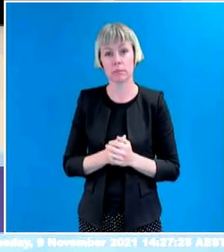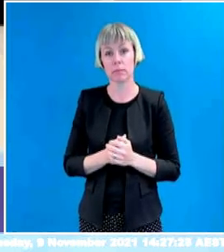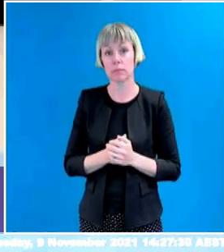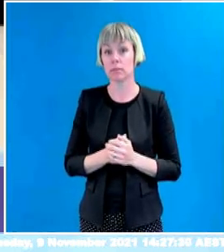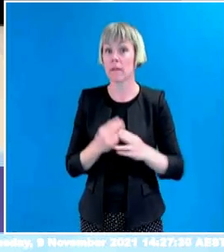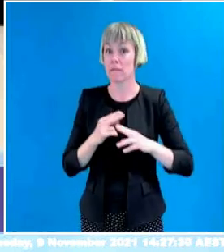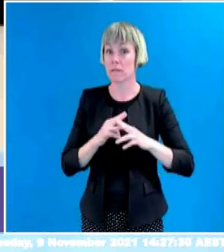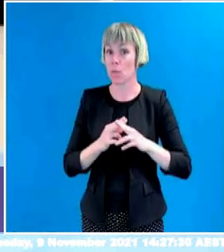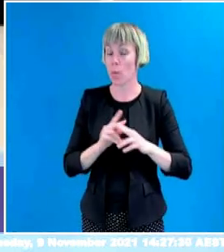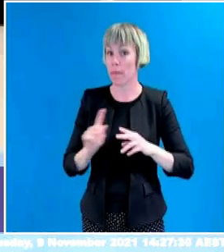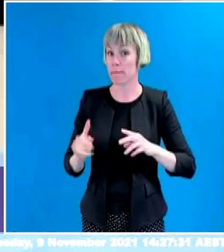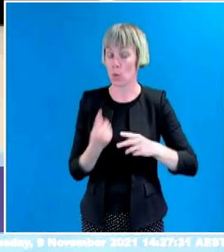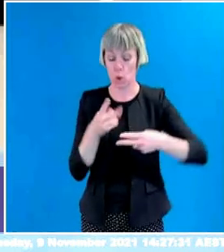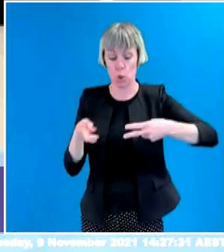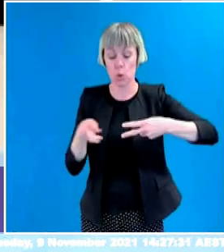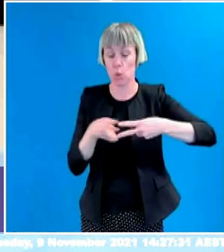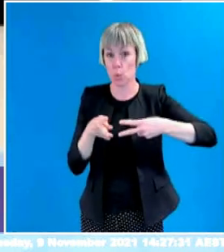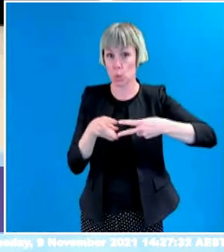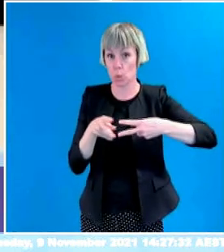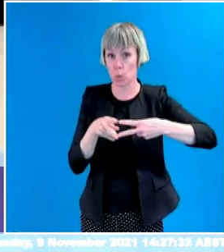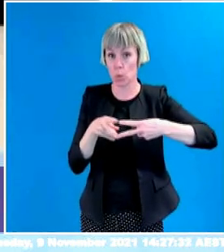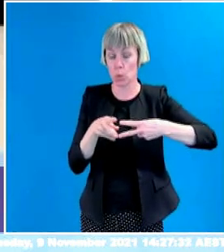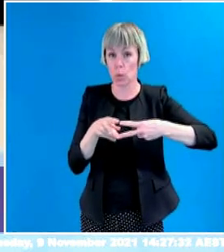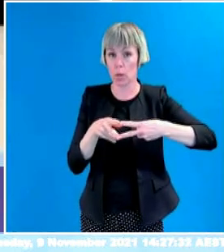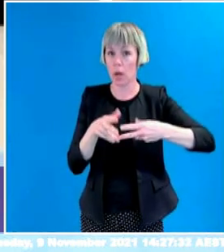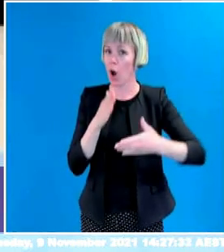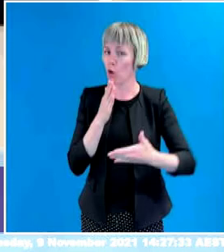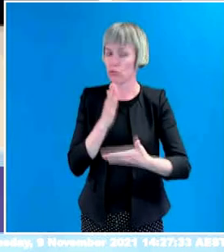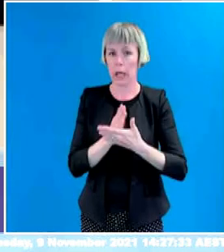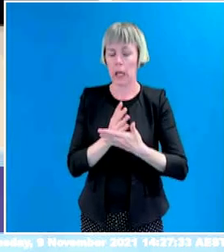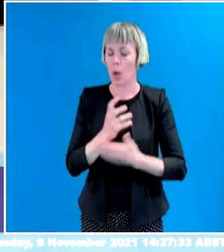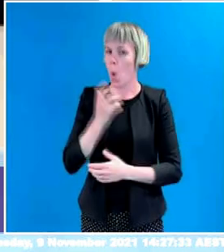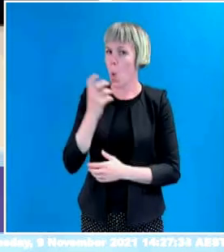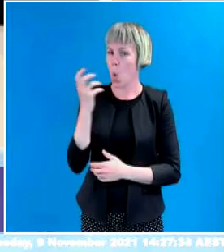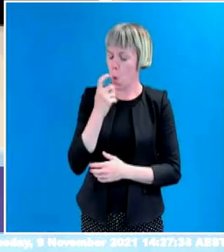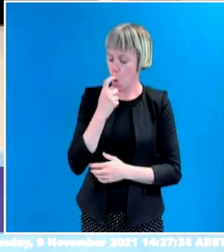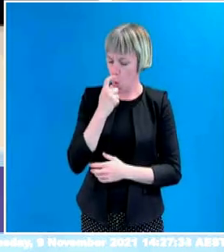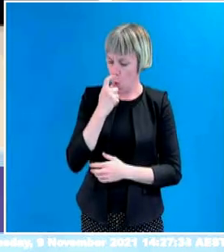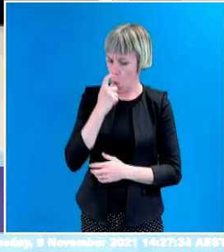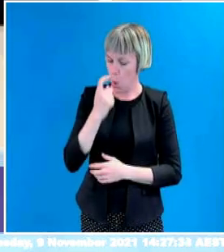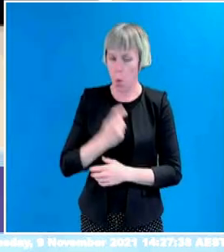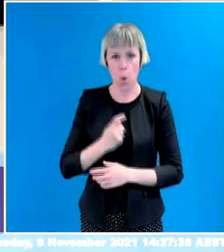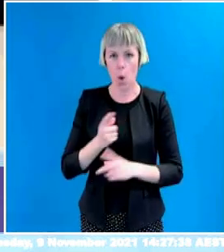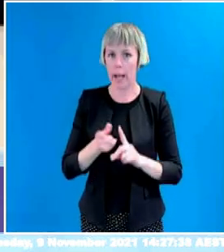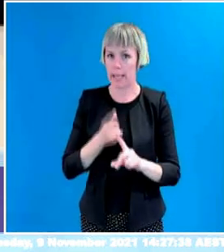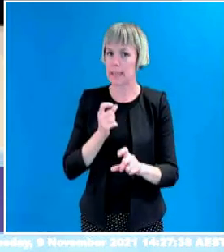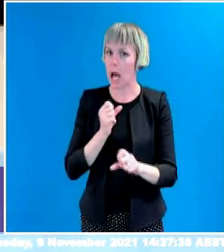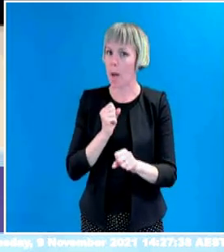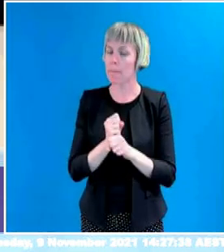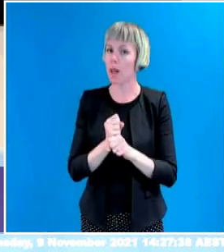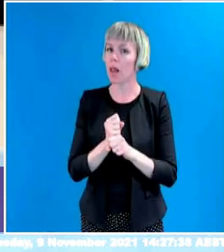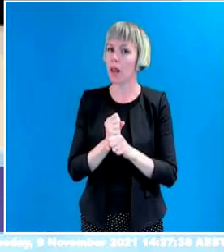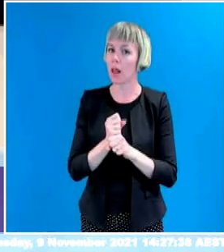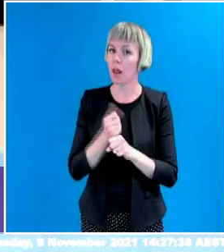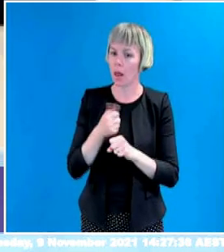two, I might add, are really talking about some of the most extreme and difficult examples that you could talk about in this area.